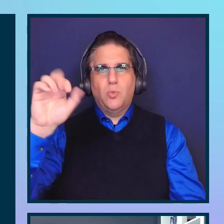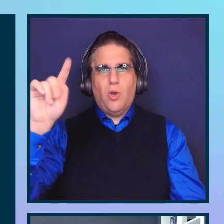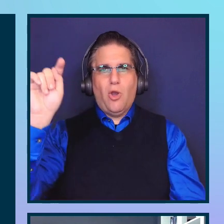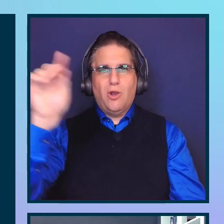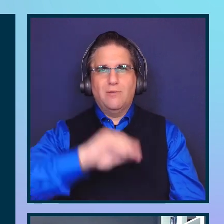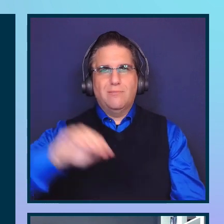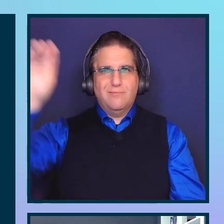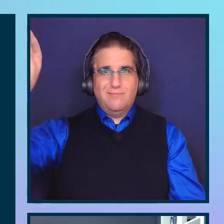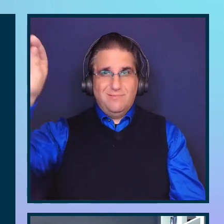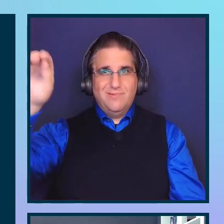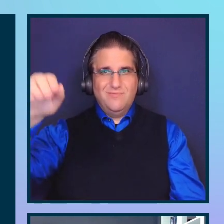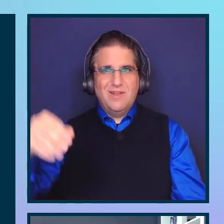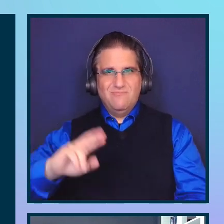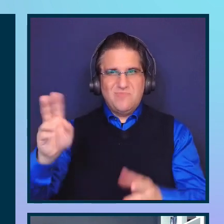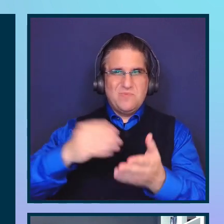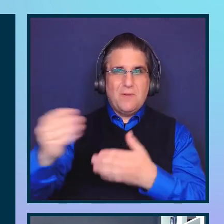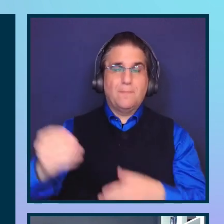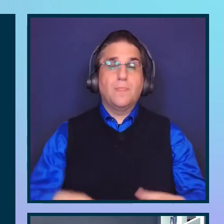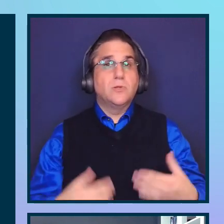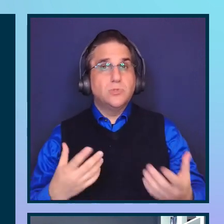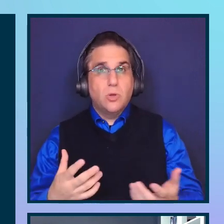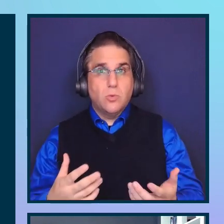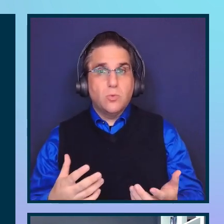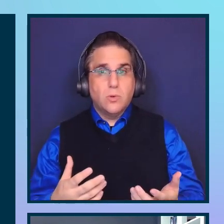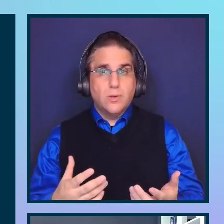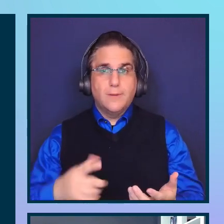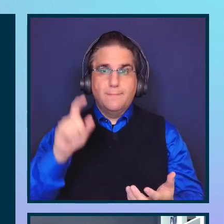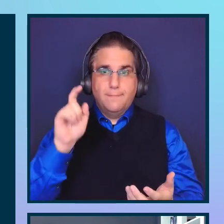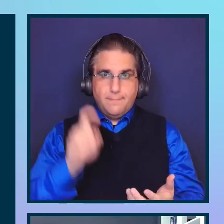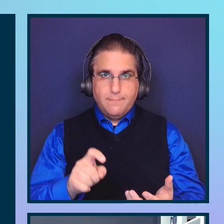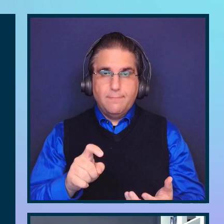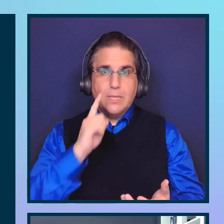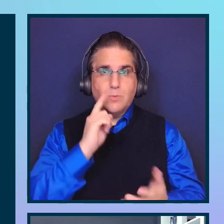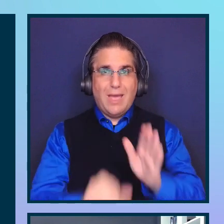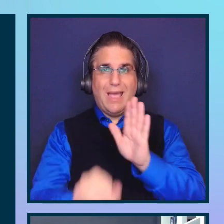So when we design this, we need to identify, what's gonna be the interaction for all of these elements,